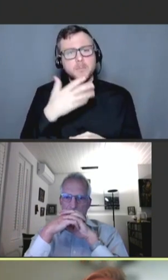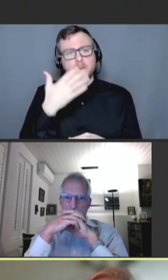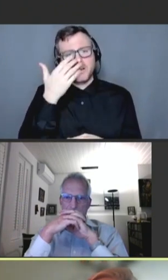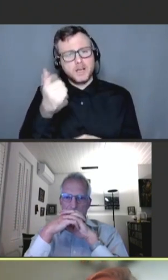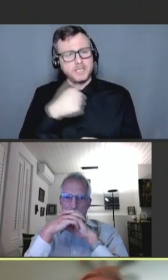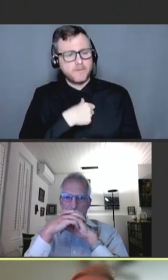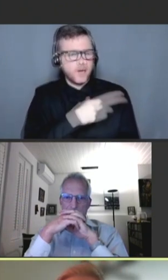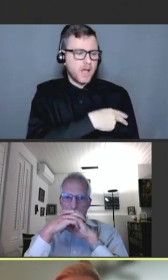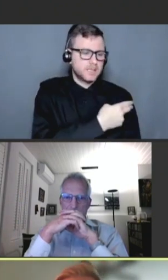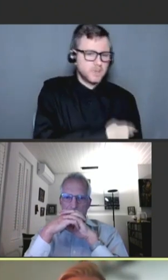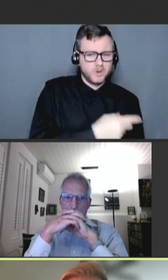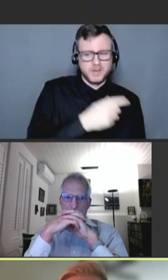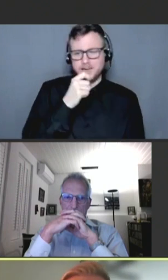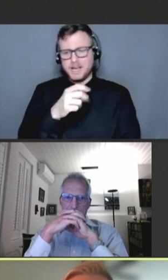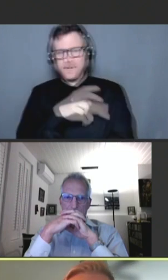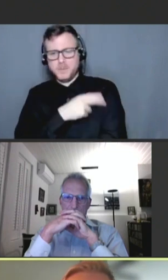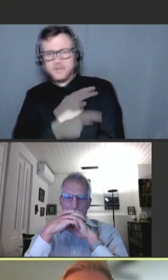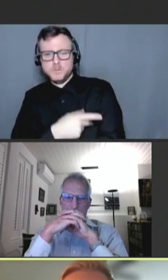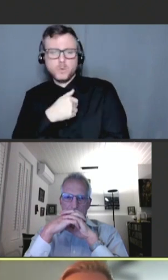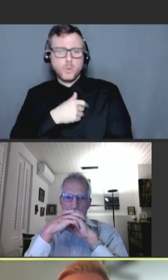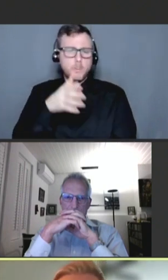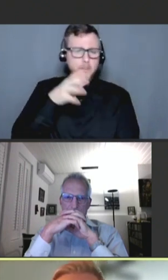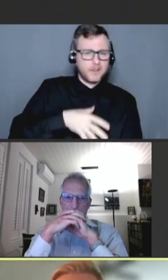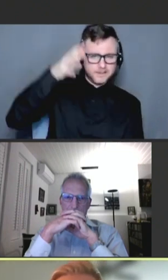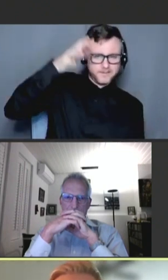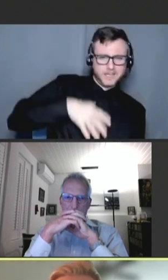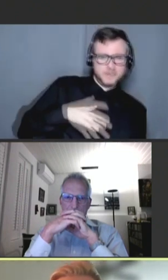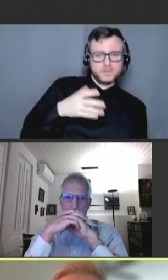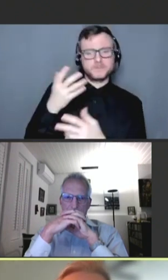non-hospitalized patients. There's sex difference between males and females. I think there was only